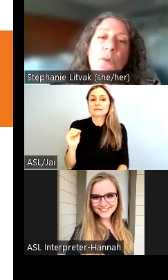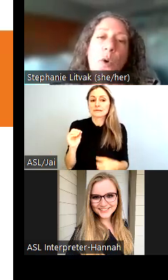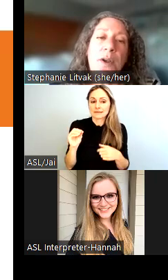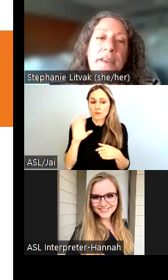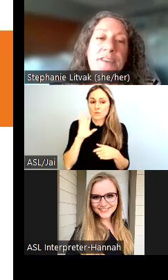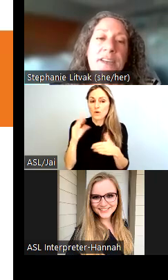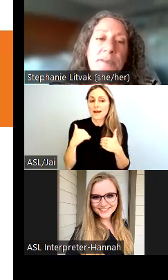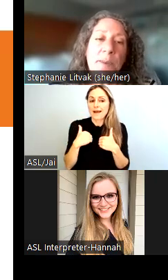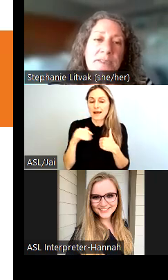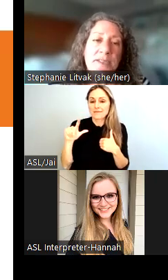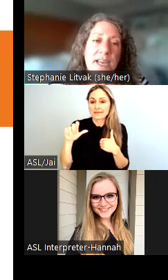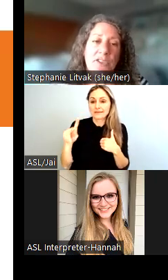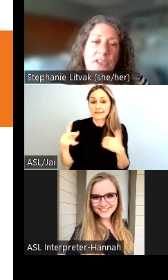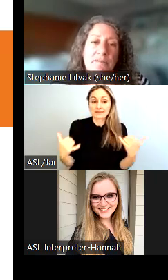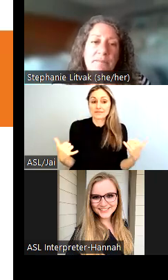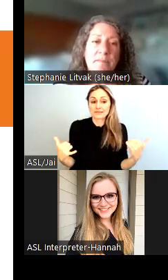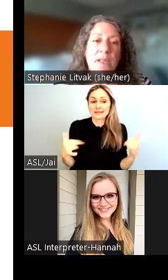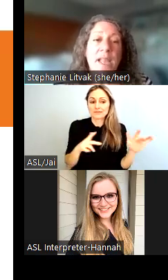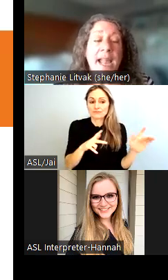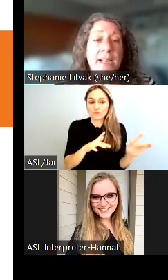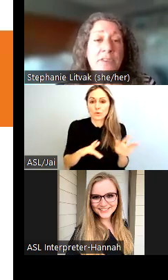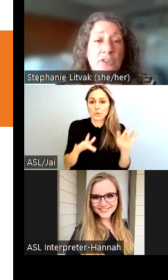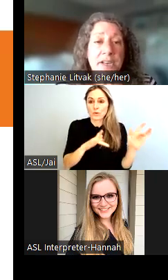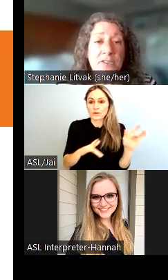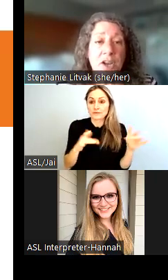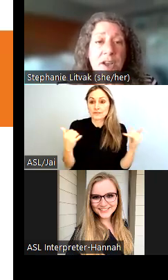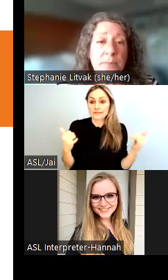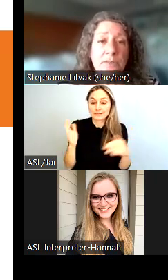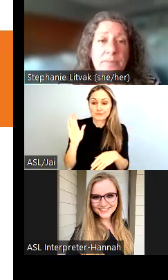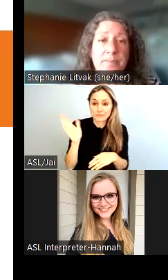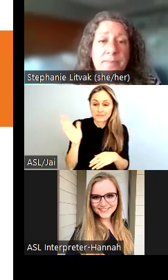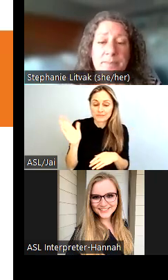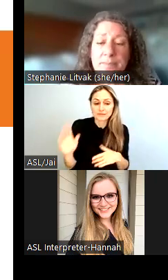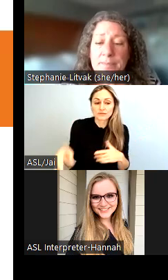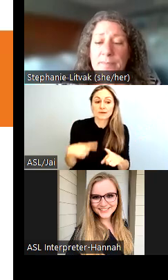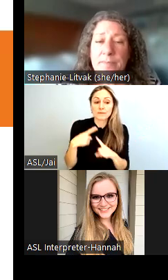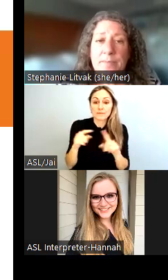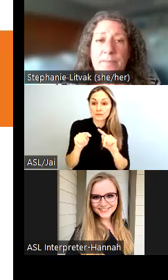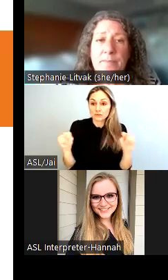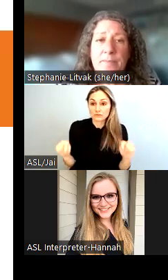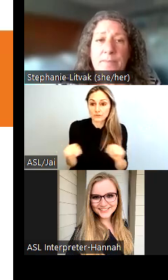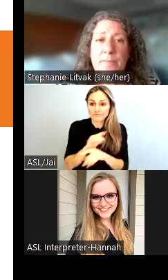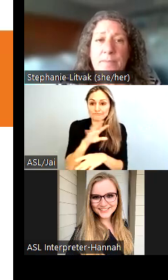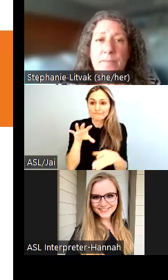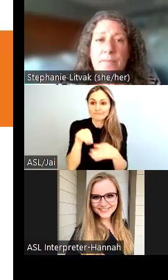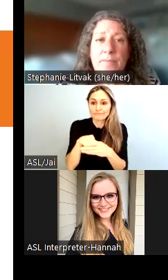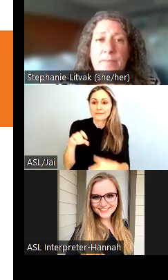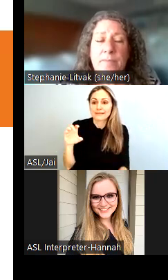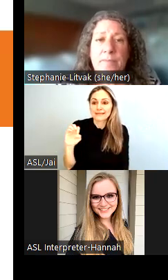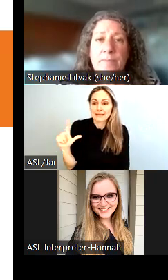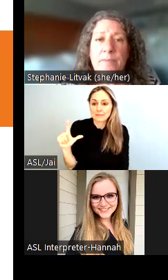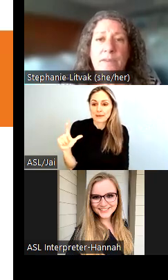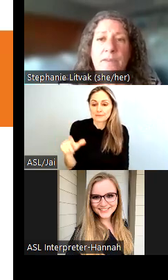recording of today's presentation and the transcript.